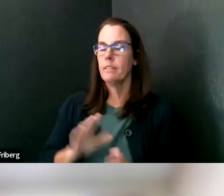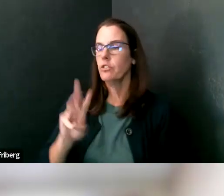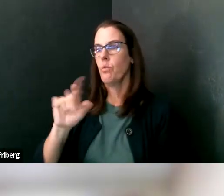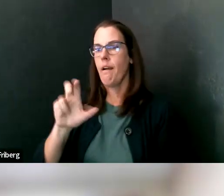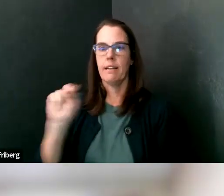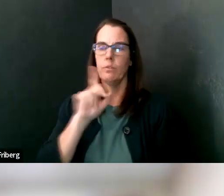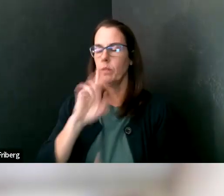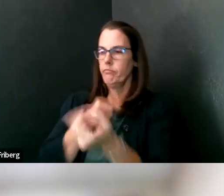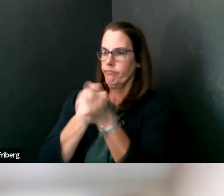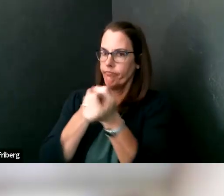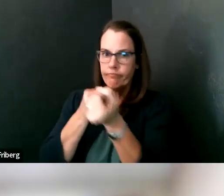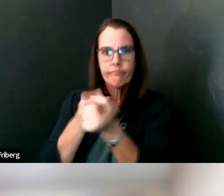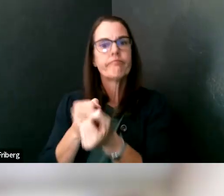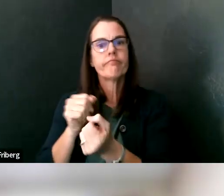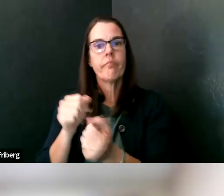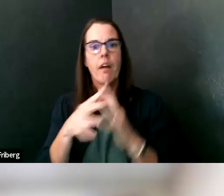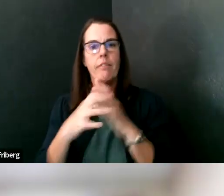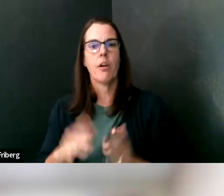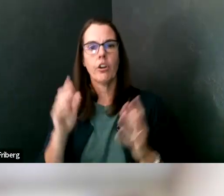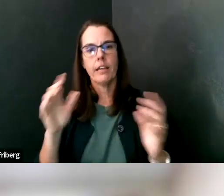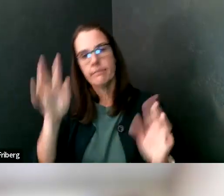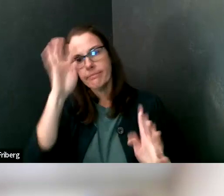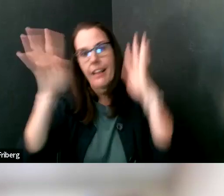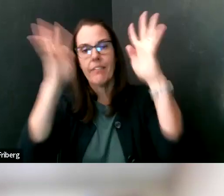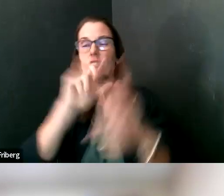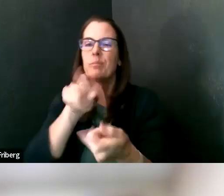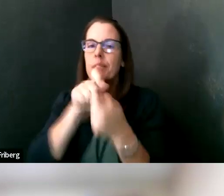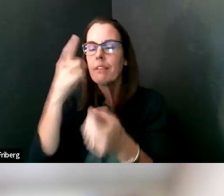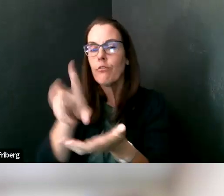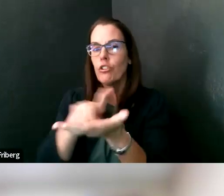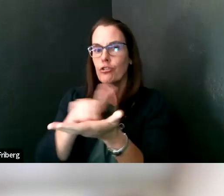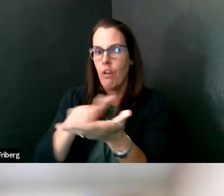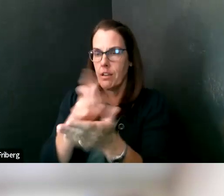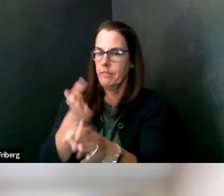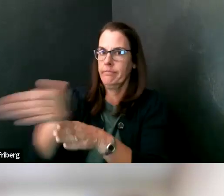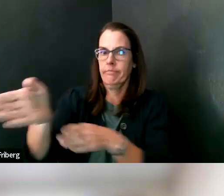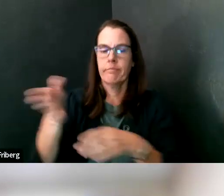very supportive of American innovation, especially in the drug space, so that, uh, new prescription